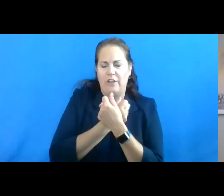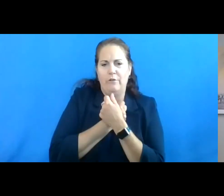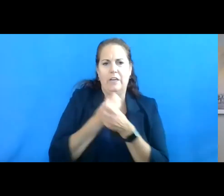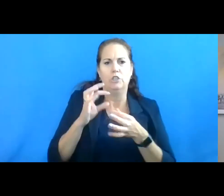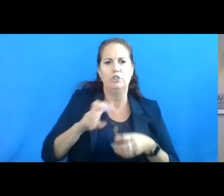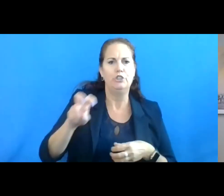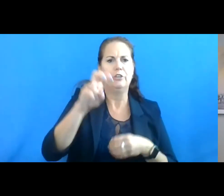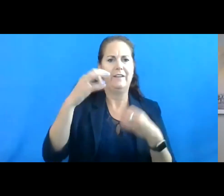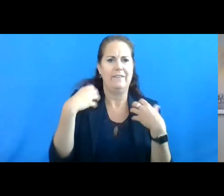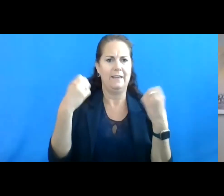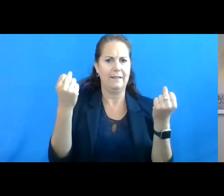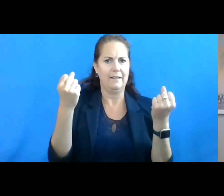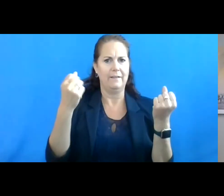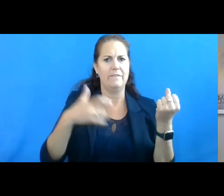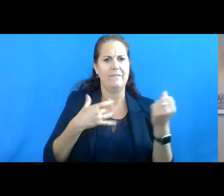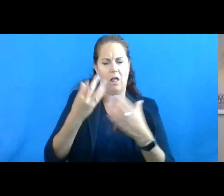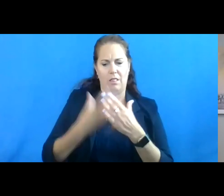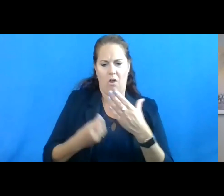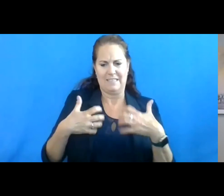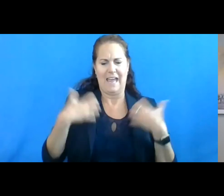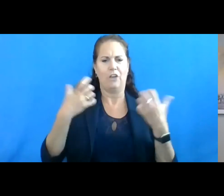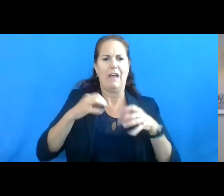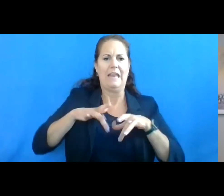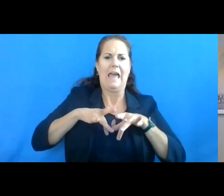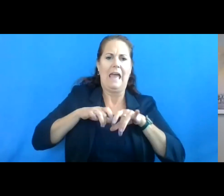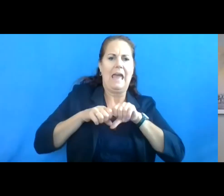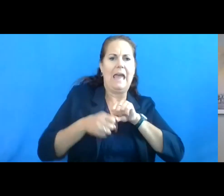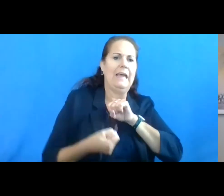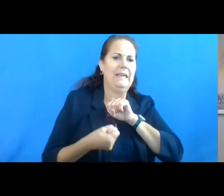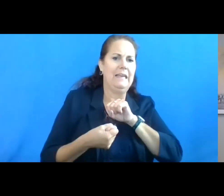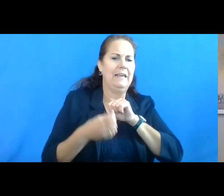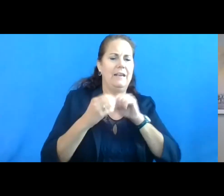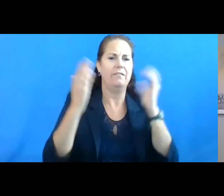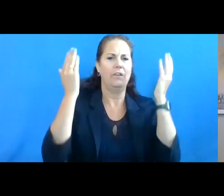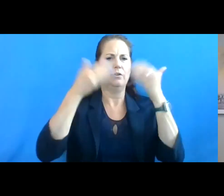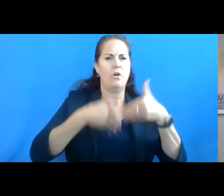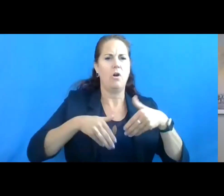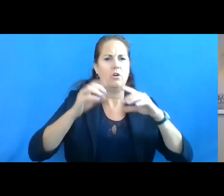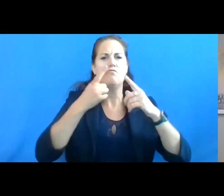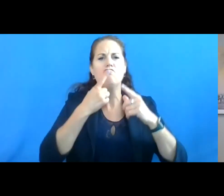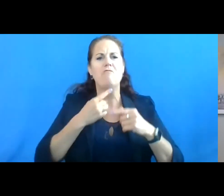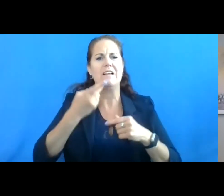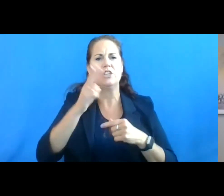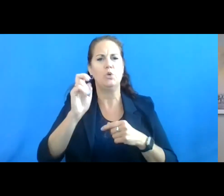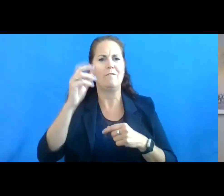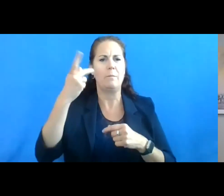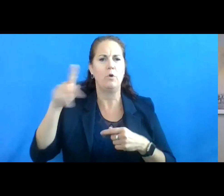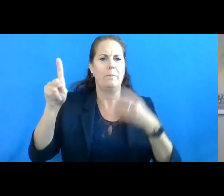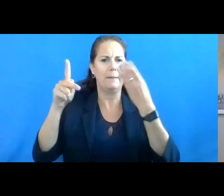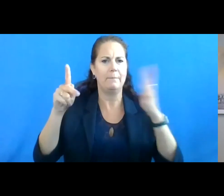Feelings of loss. Anger and aching is reflected in the harsh, dark, ominous reds and hues of purple and blue.